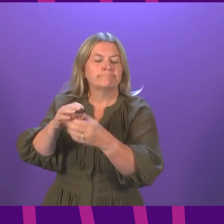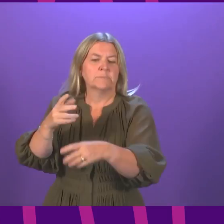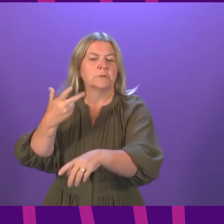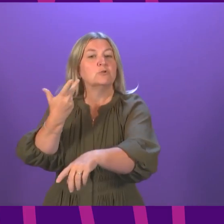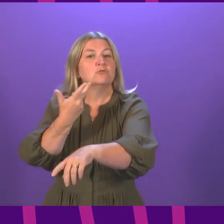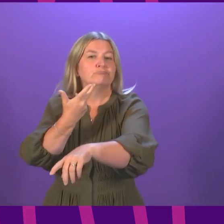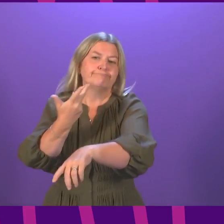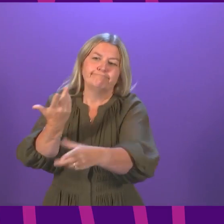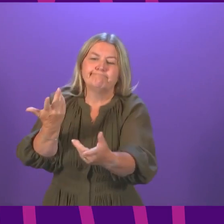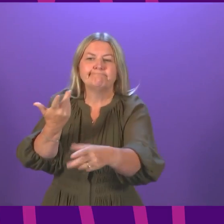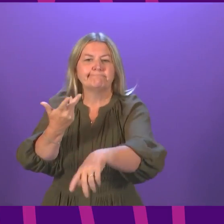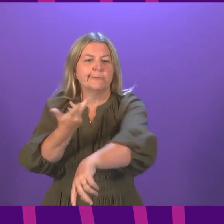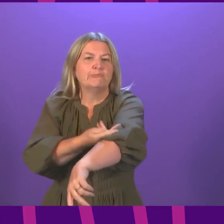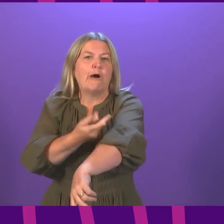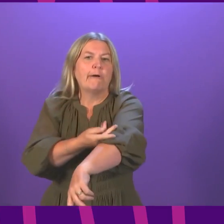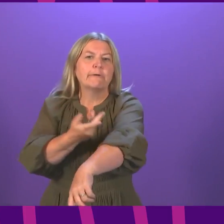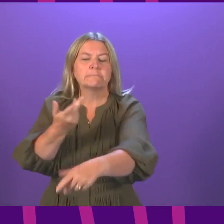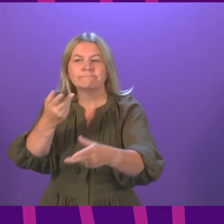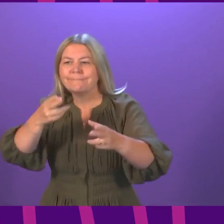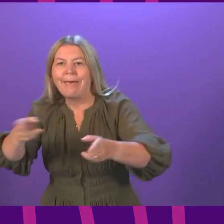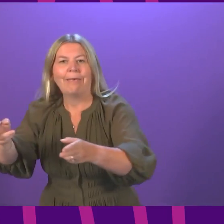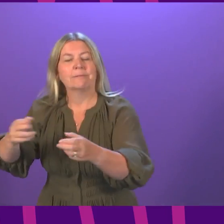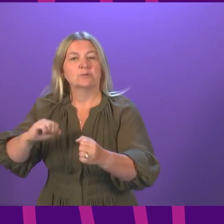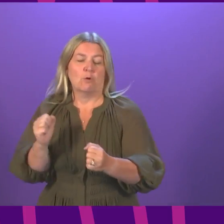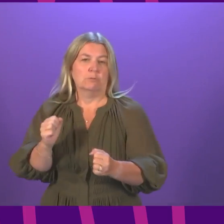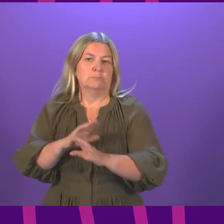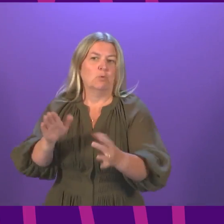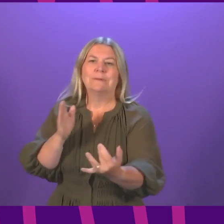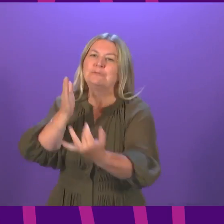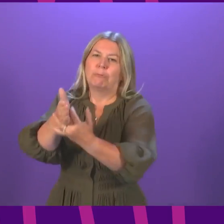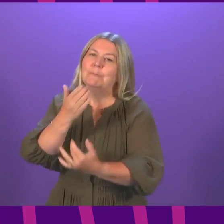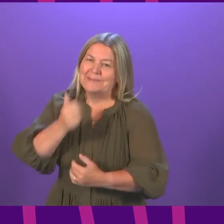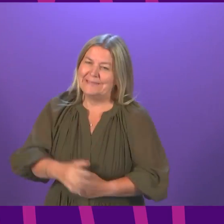so there should be no interventions or interruptions.